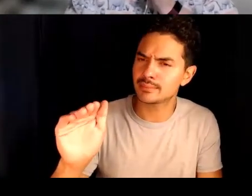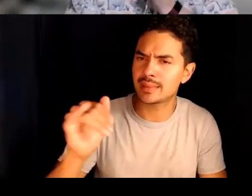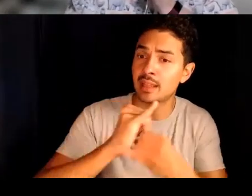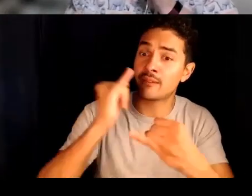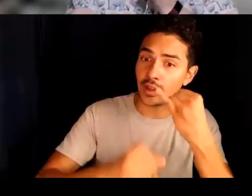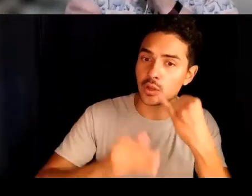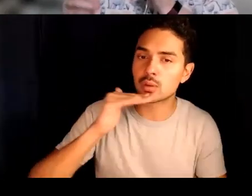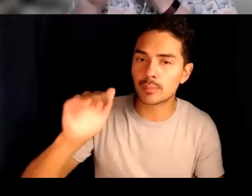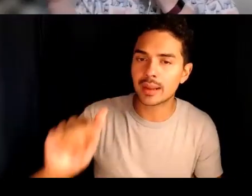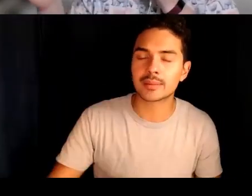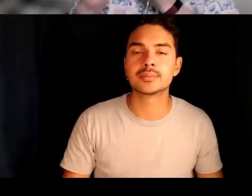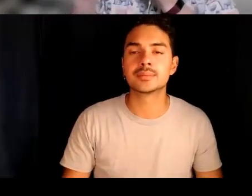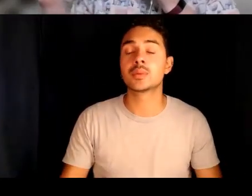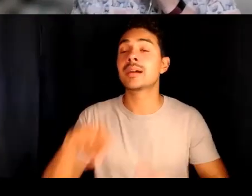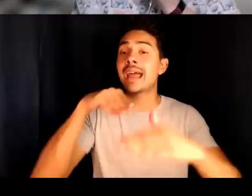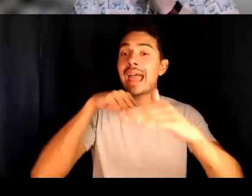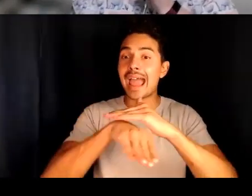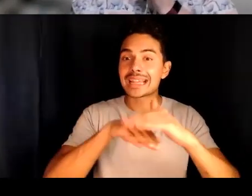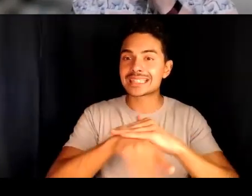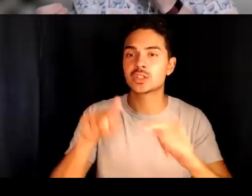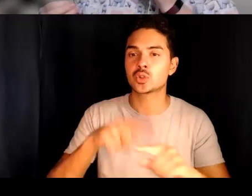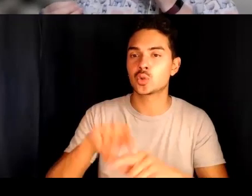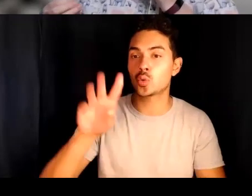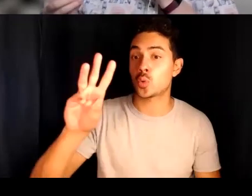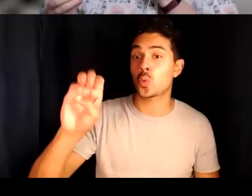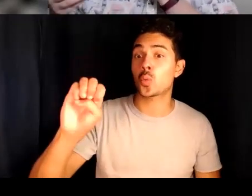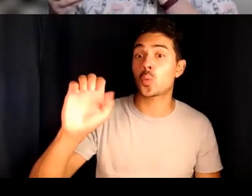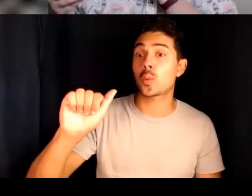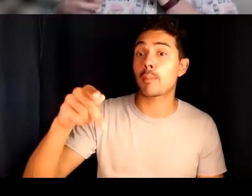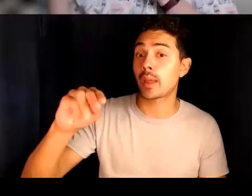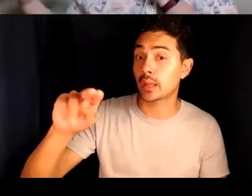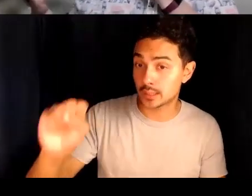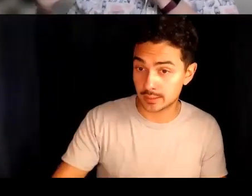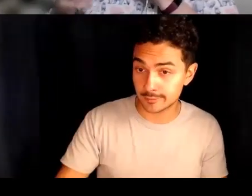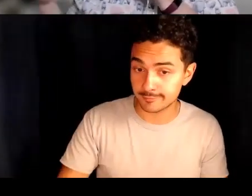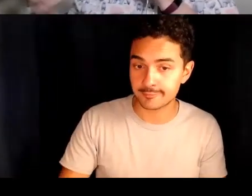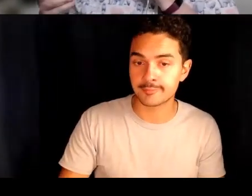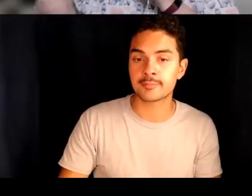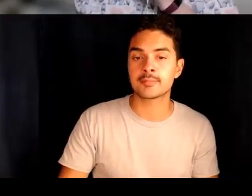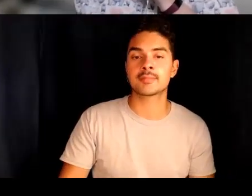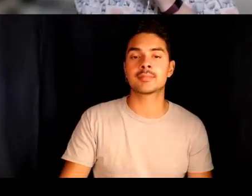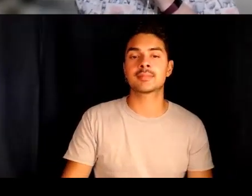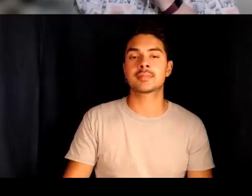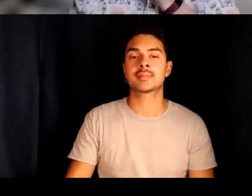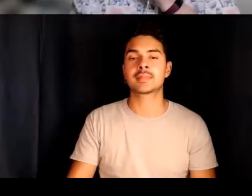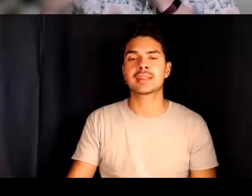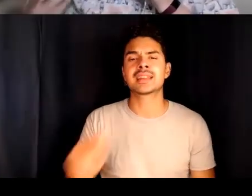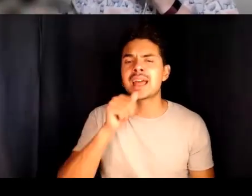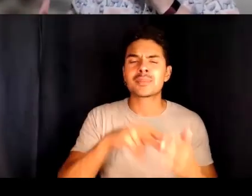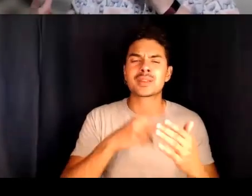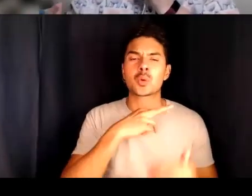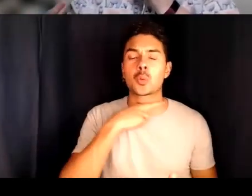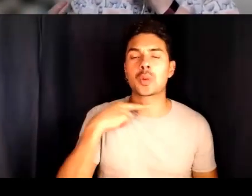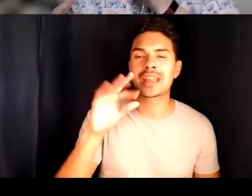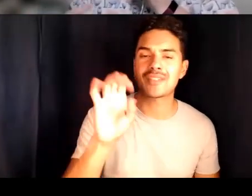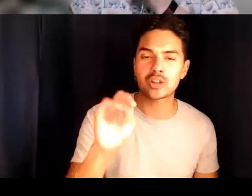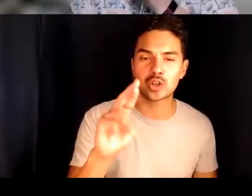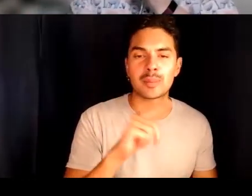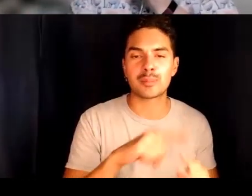that, you know, it's kind of a risk factor, not necessarily a sign of crisis, but. And then stressful life events,